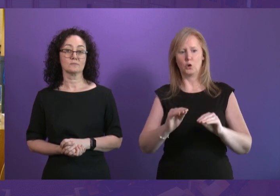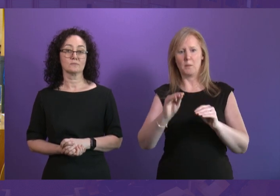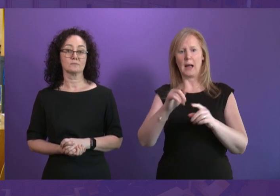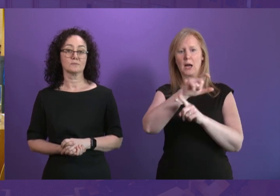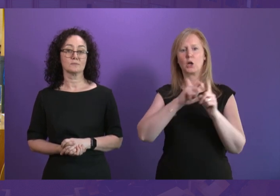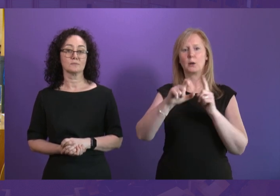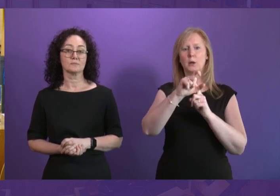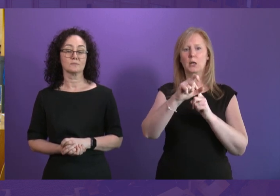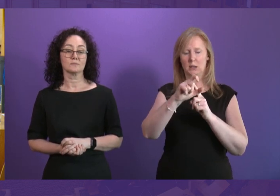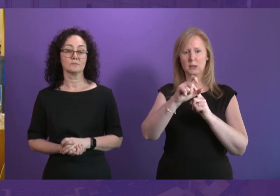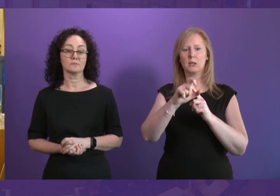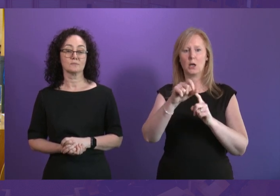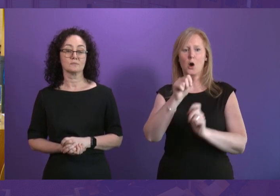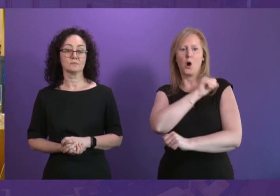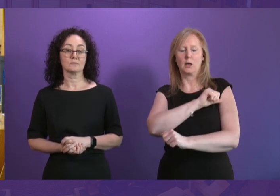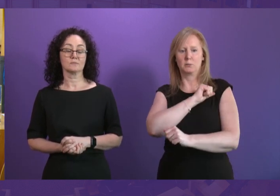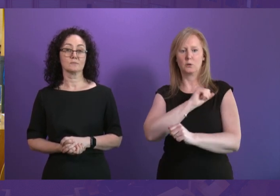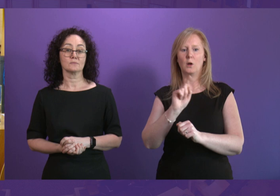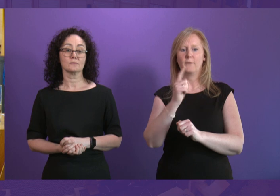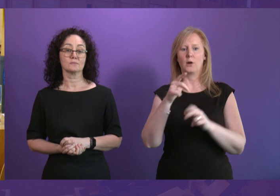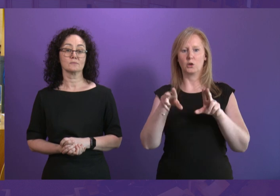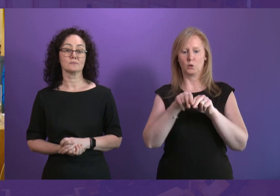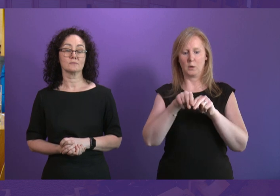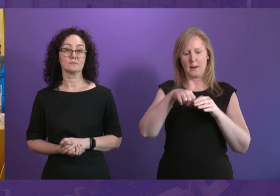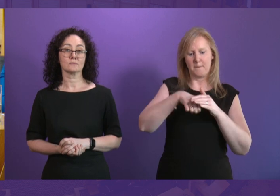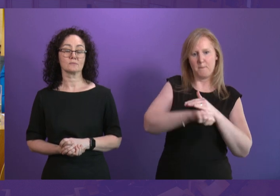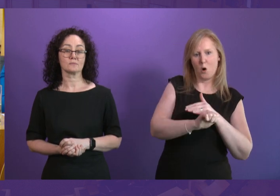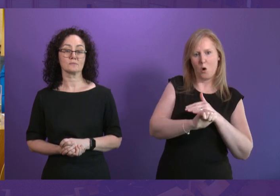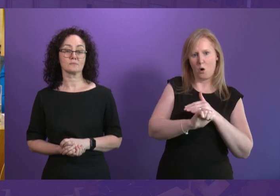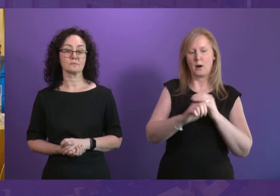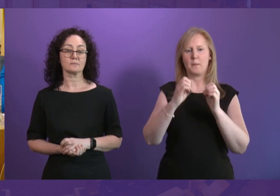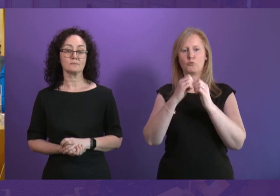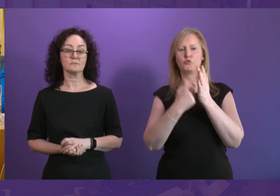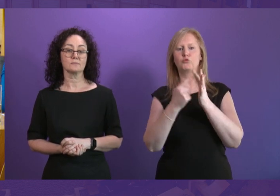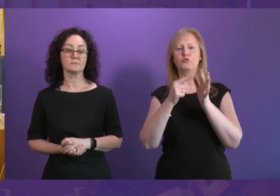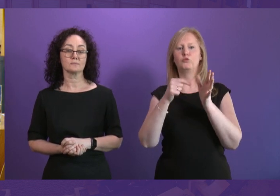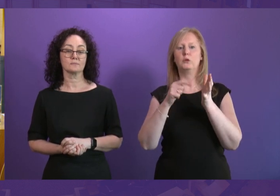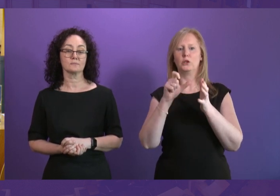where the first twin was born breach. The air ambulance was then tasked but because